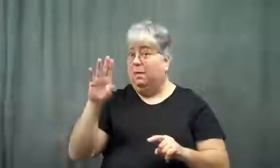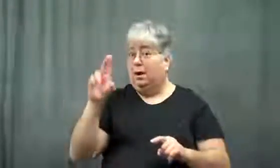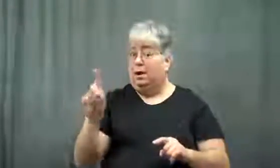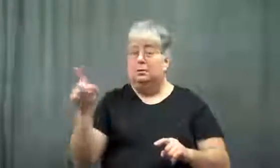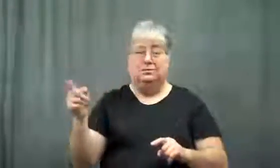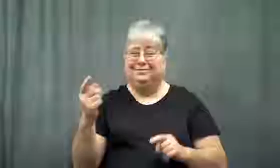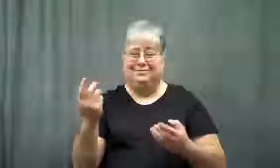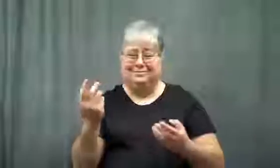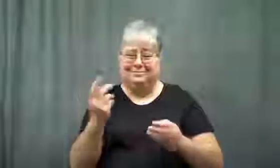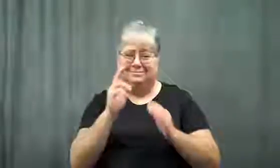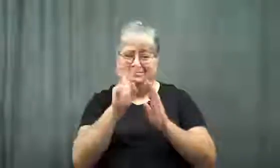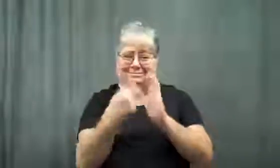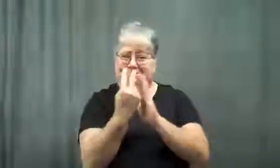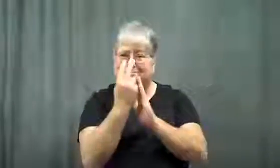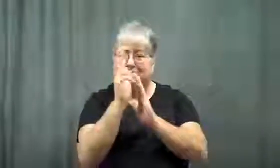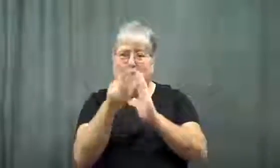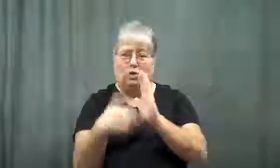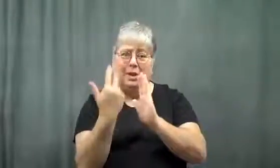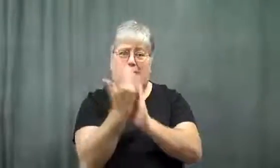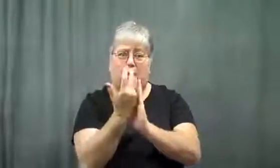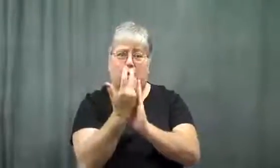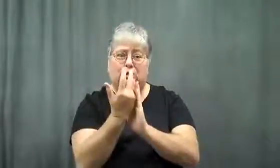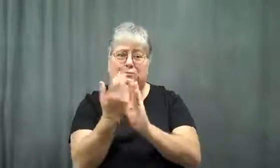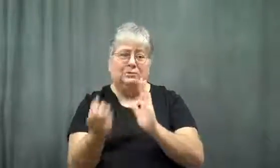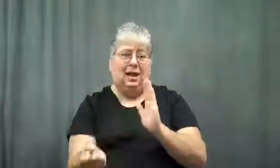In a matter of 2 or 3 hours,